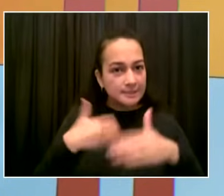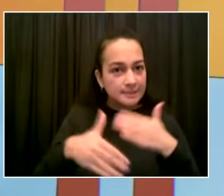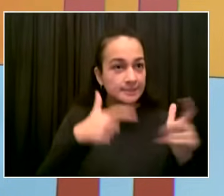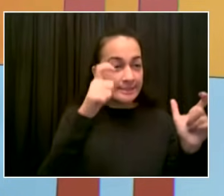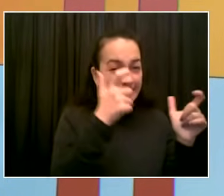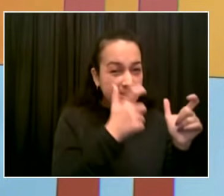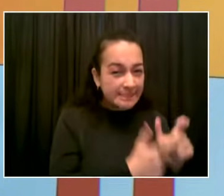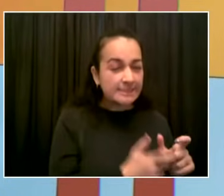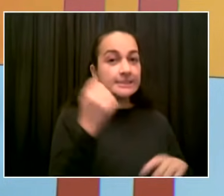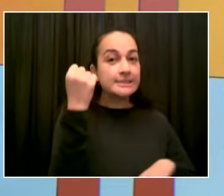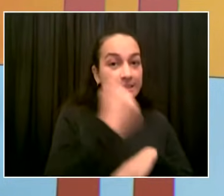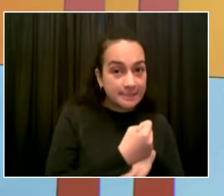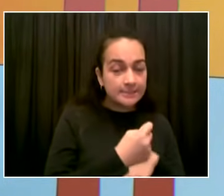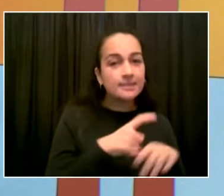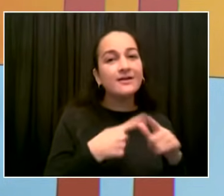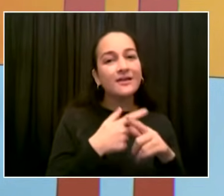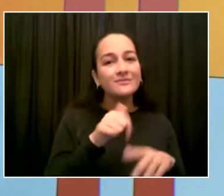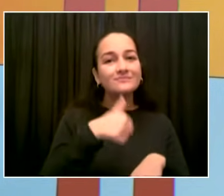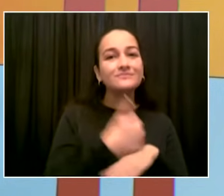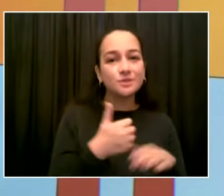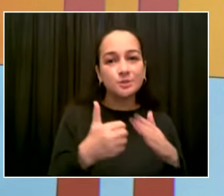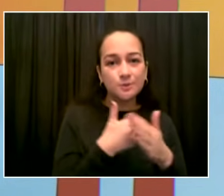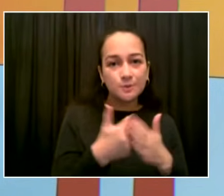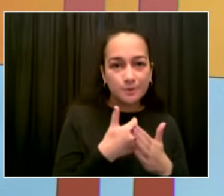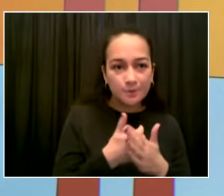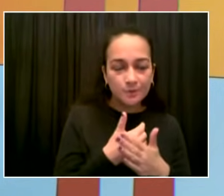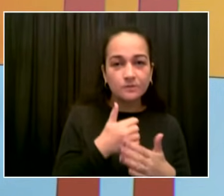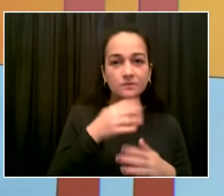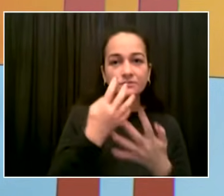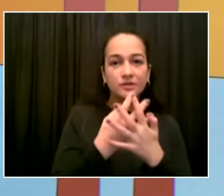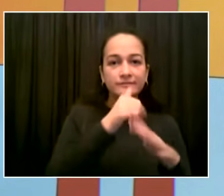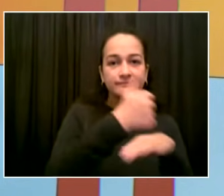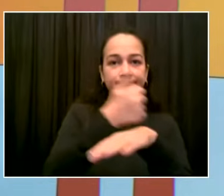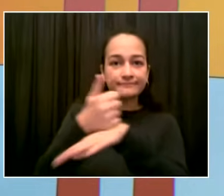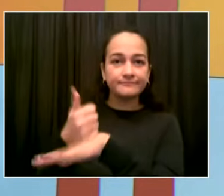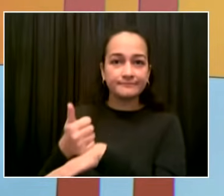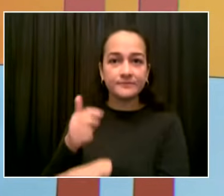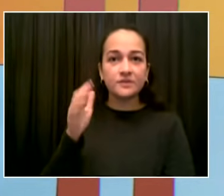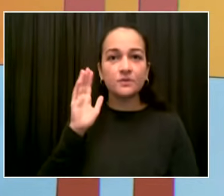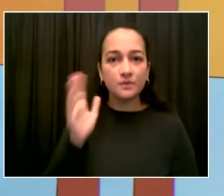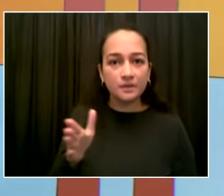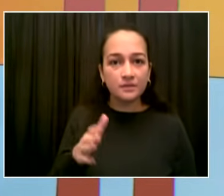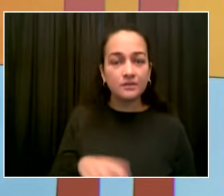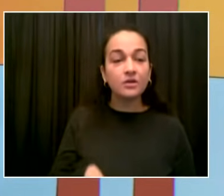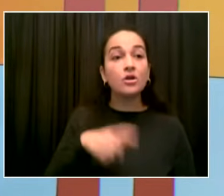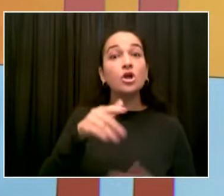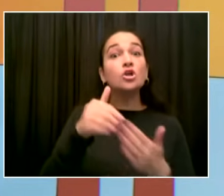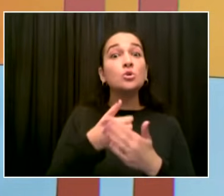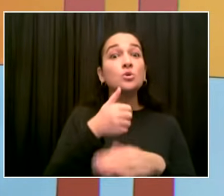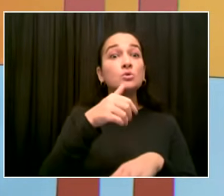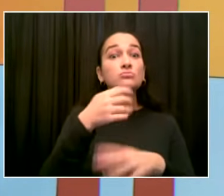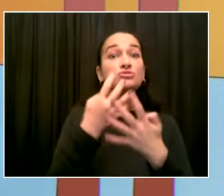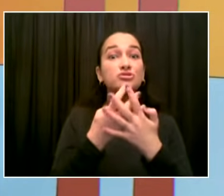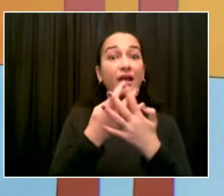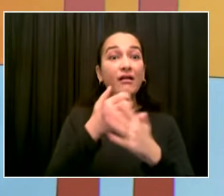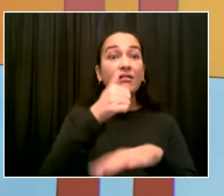FOR ALL, BUT WHENc7■ WE HAVE NEW MODERN REDEMPTION ORINTEED